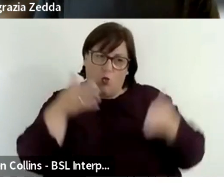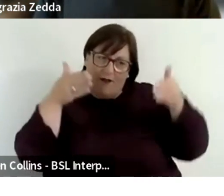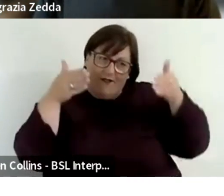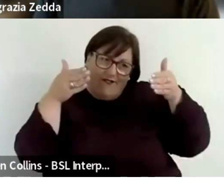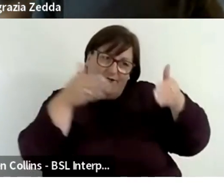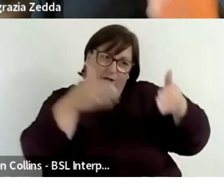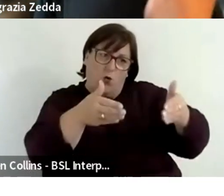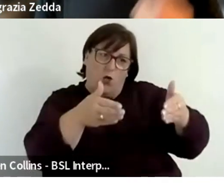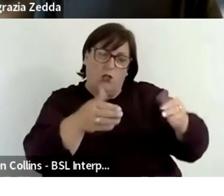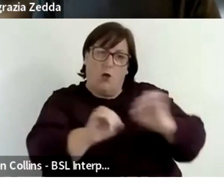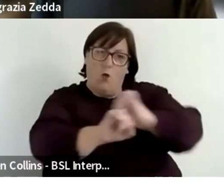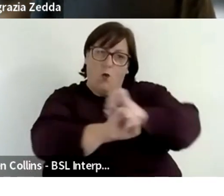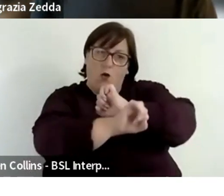not they went to Oxford or Cambridge.